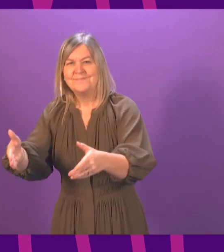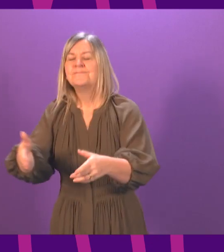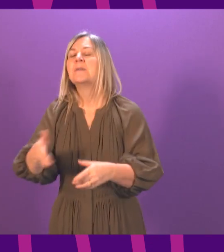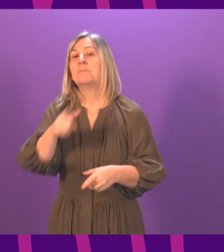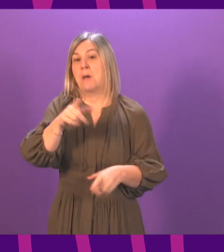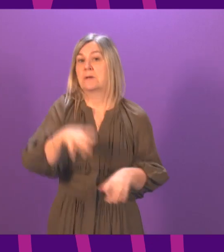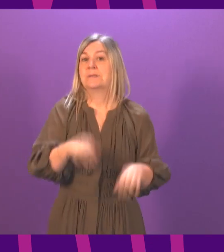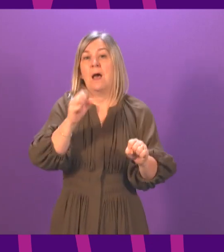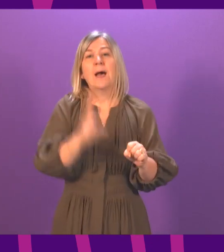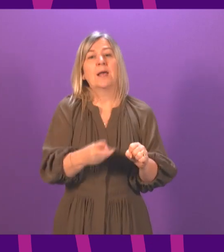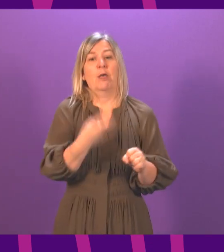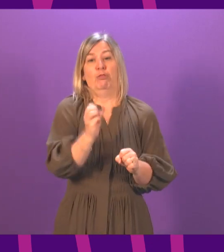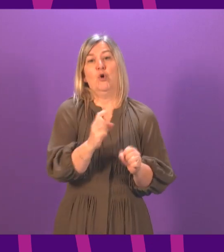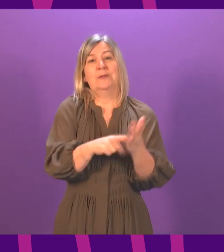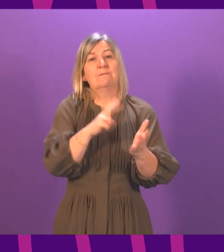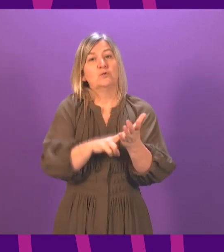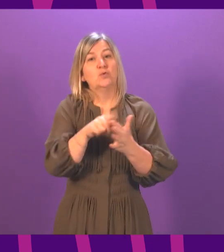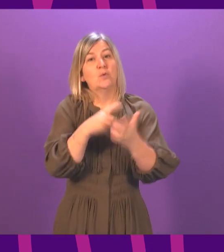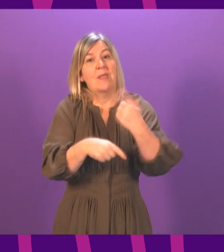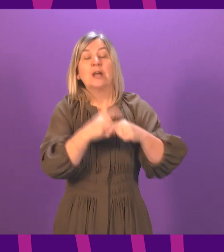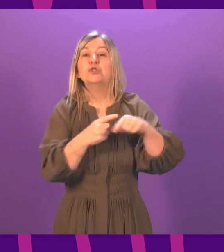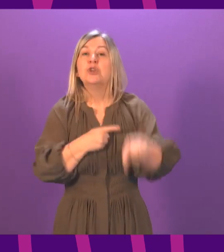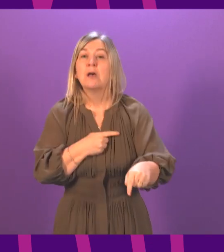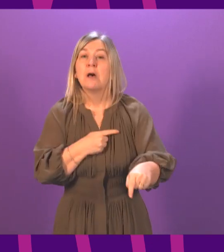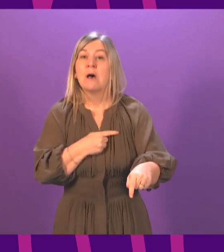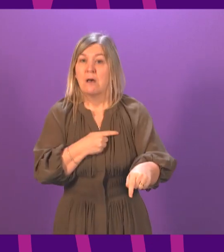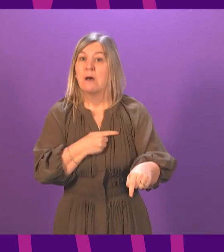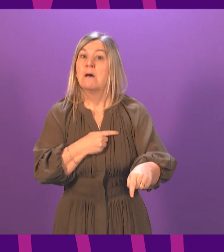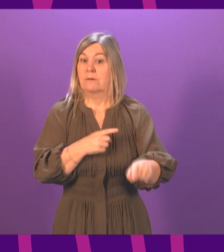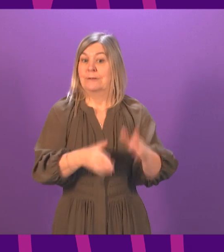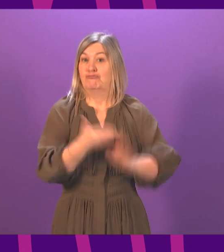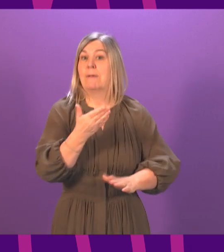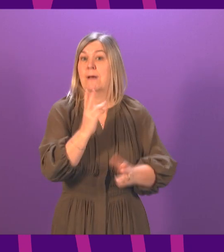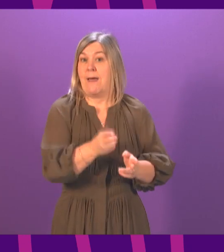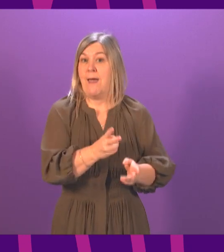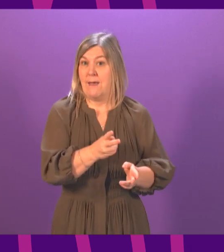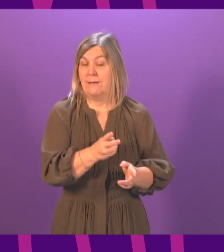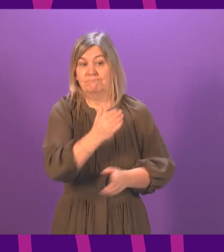During July and August, participants who receive more frequent screening because of a past result